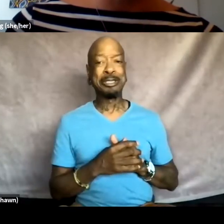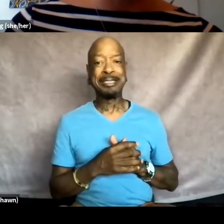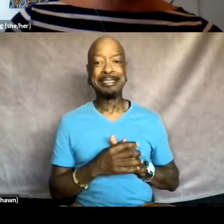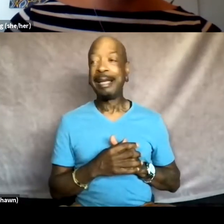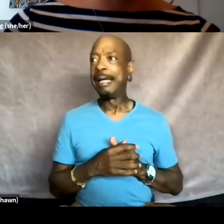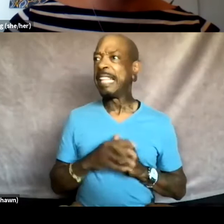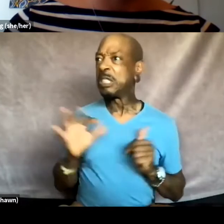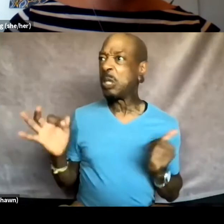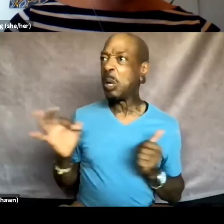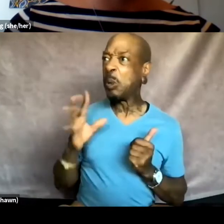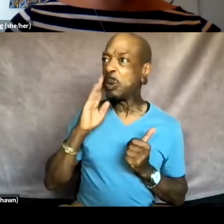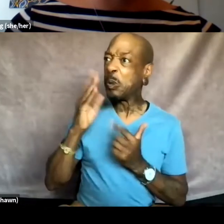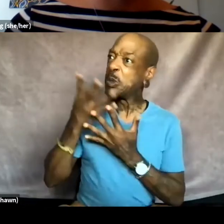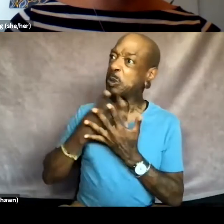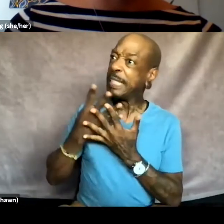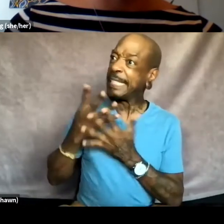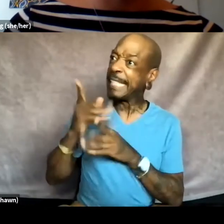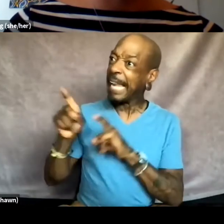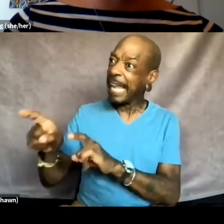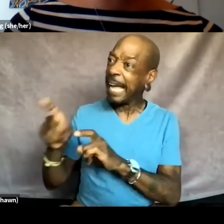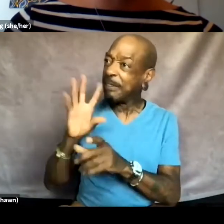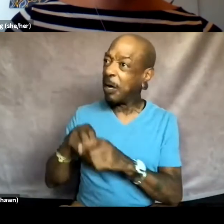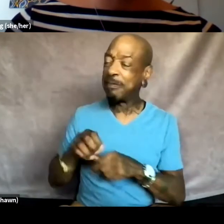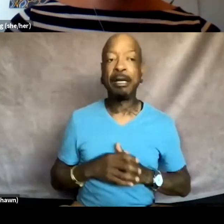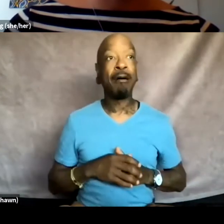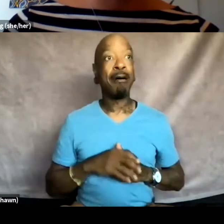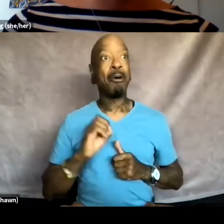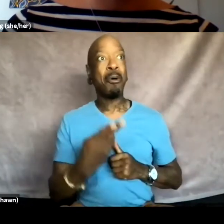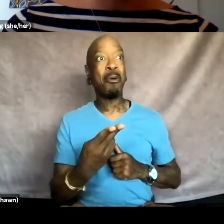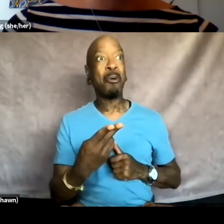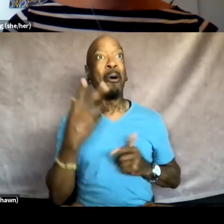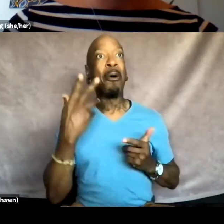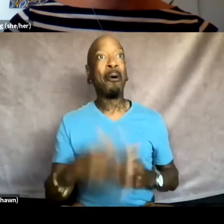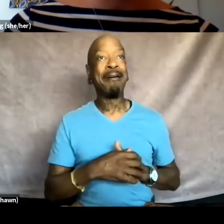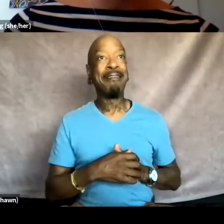Keah Brown: Oh well, um no extra points for me, then I am.